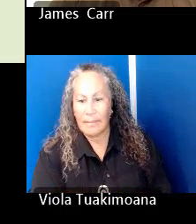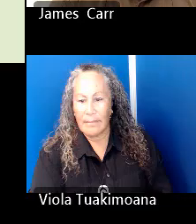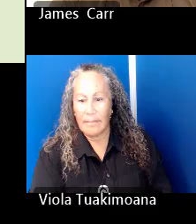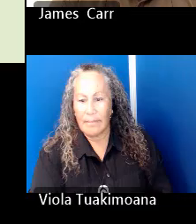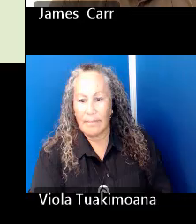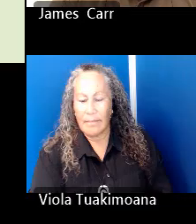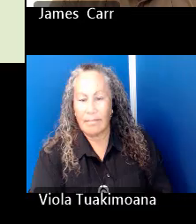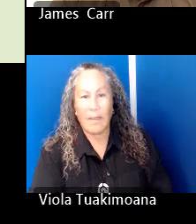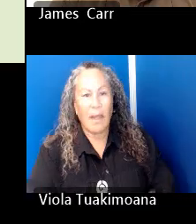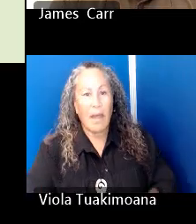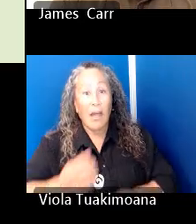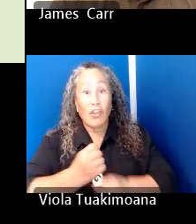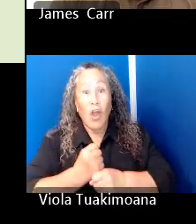[Ray Faleafa - Speaking] Mālō e lelei family (Tongan greeting)